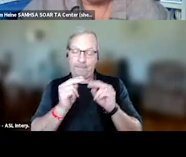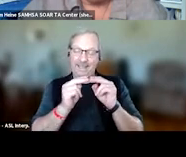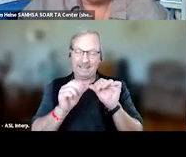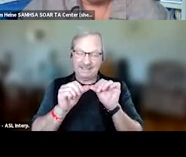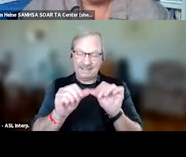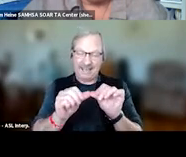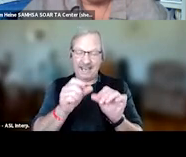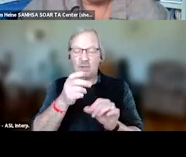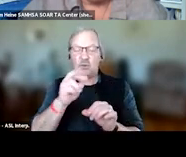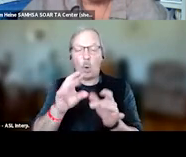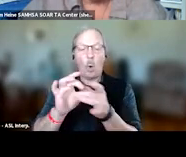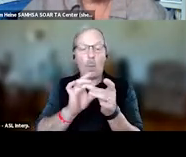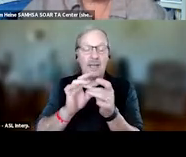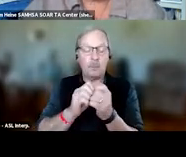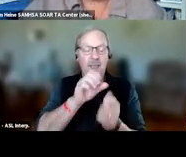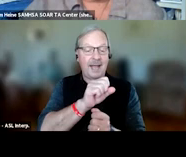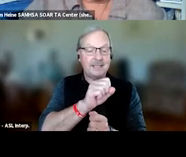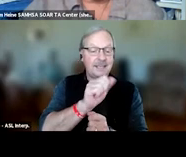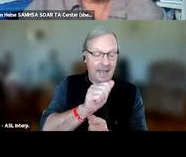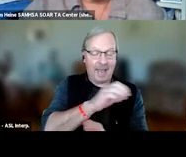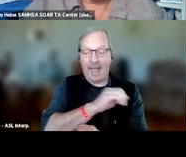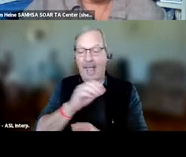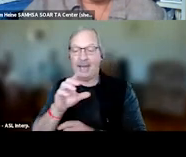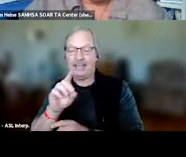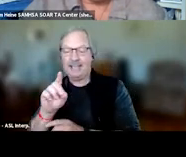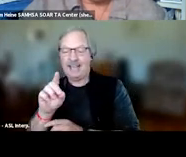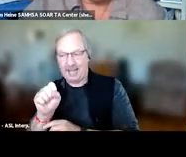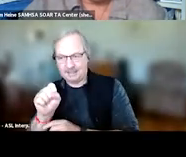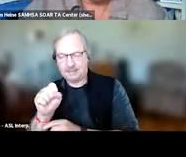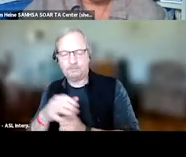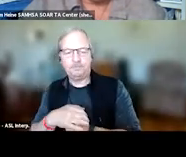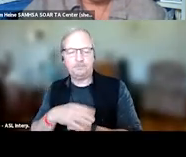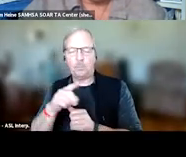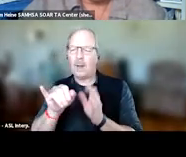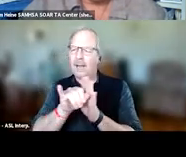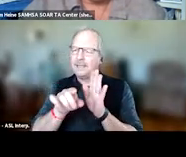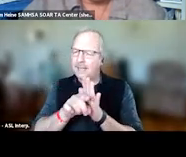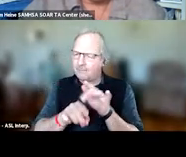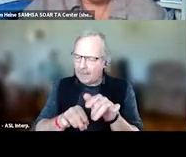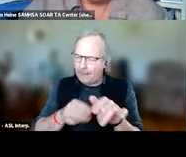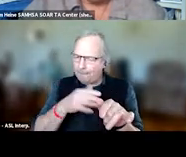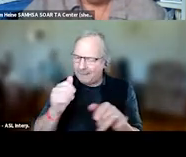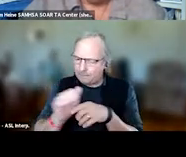relationships with SSA and DDS, one of our identified SOAR best practices for completing